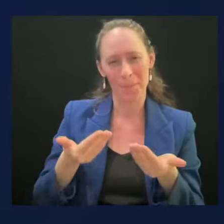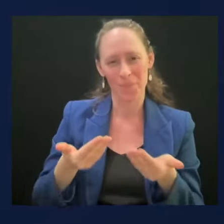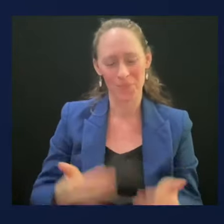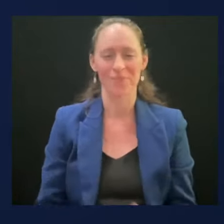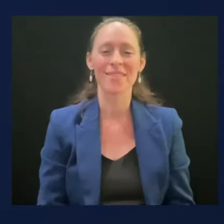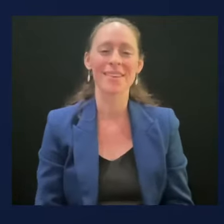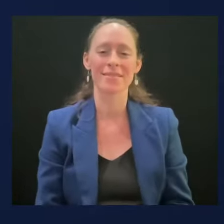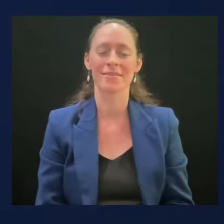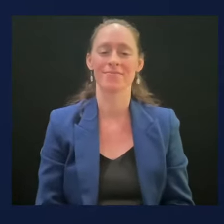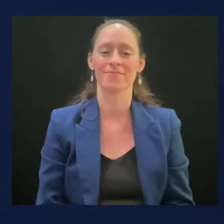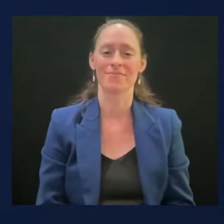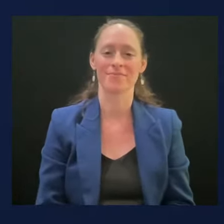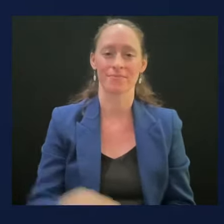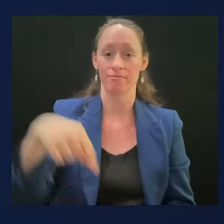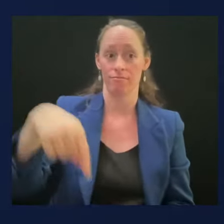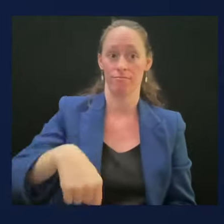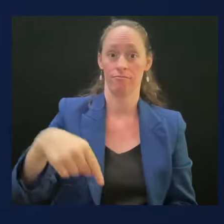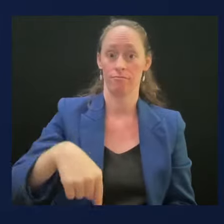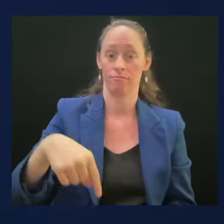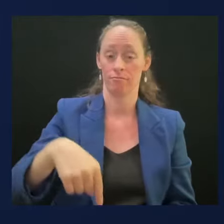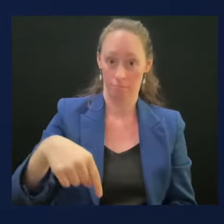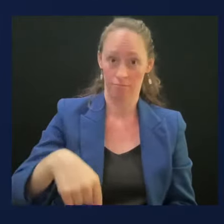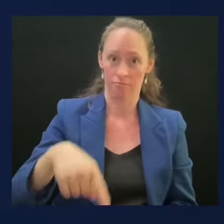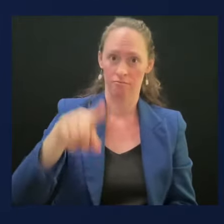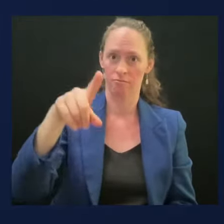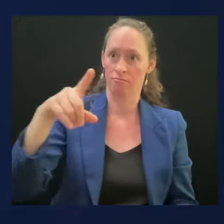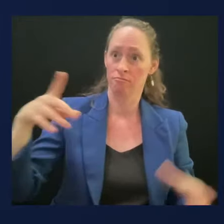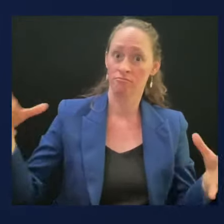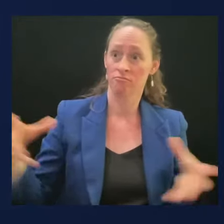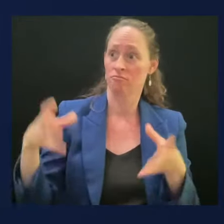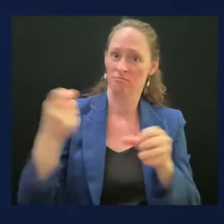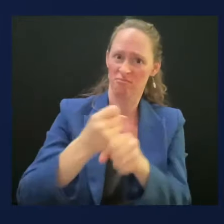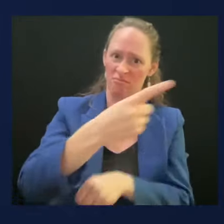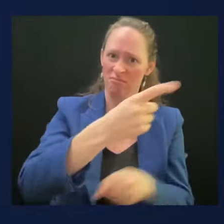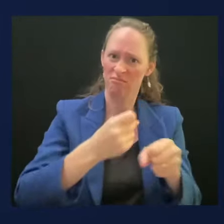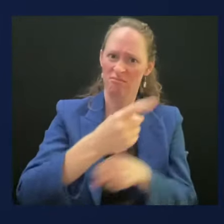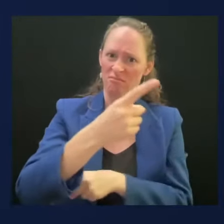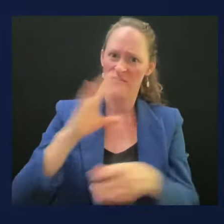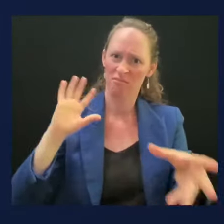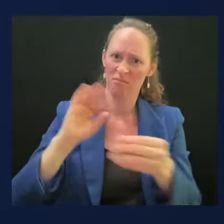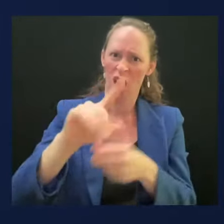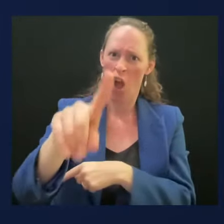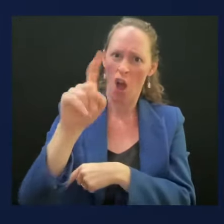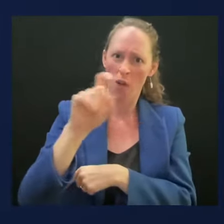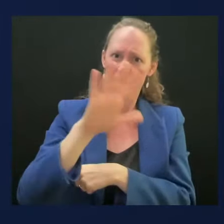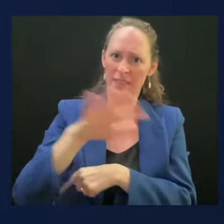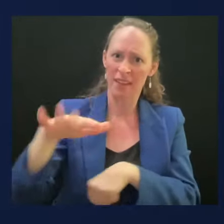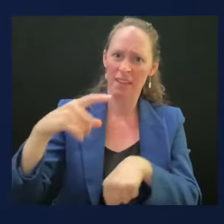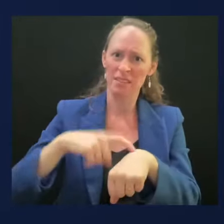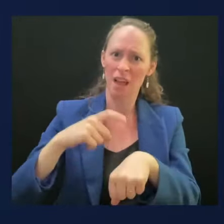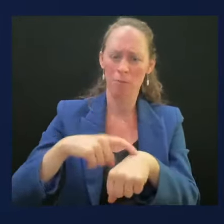It is a day of profound significance and the legacy of our nation. On this day, we remember the over 1 million Americans